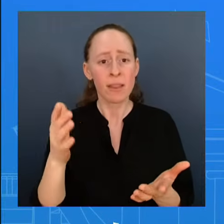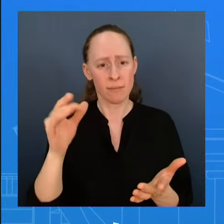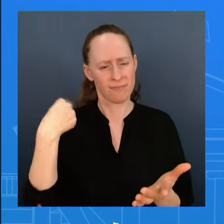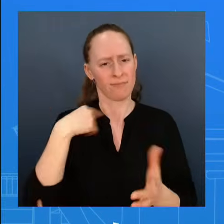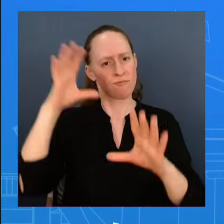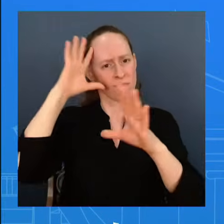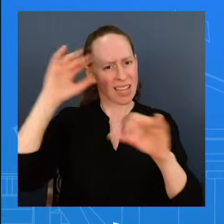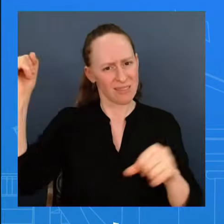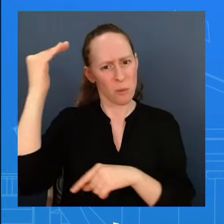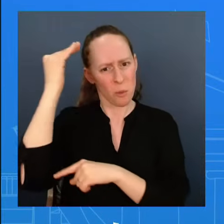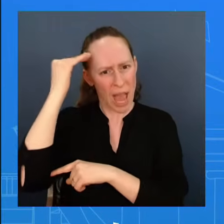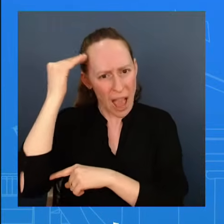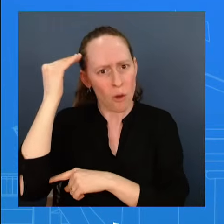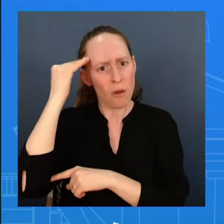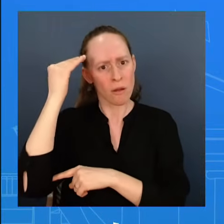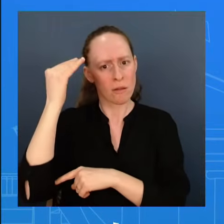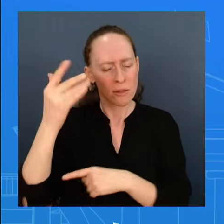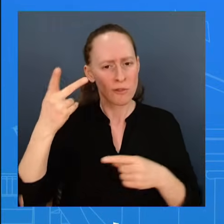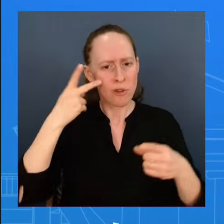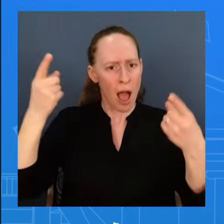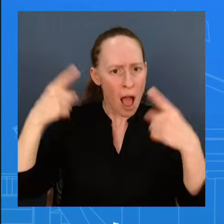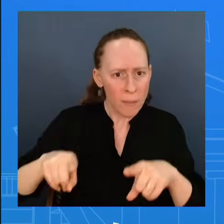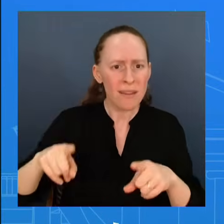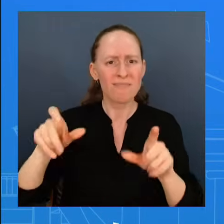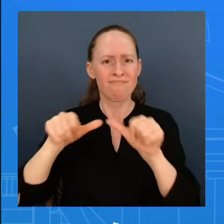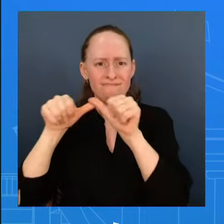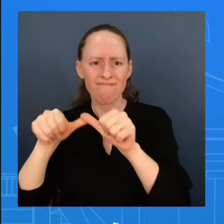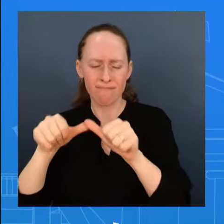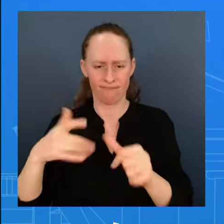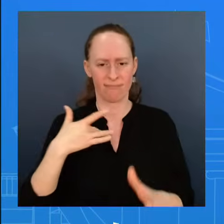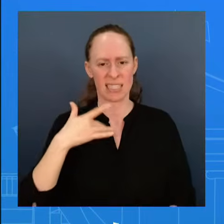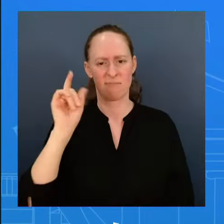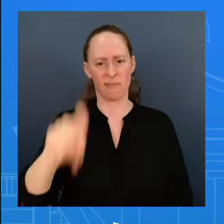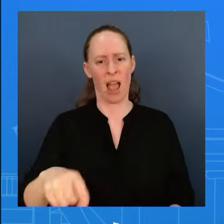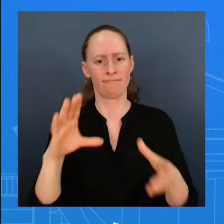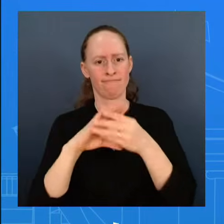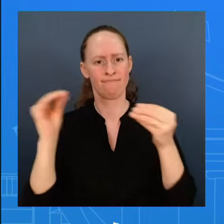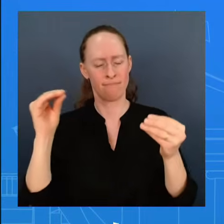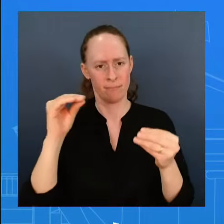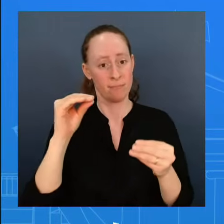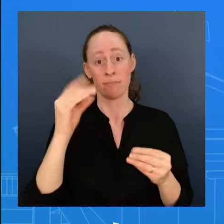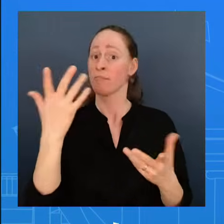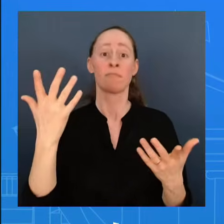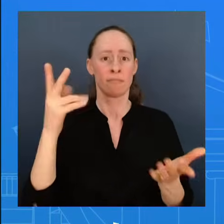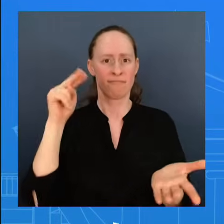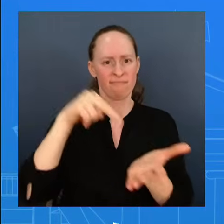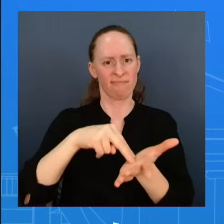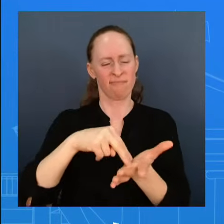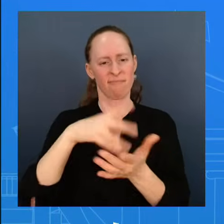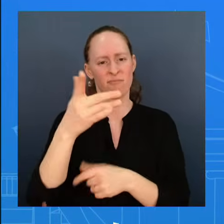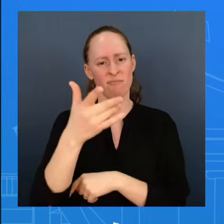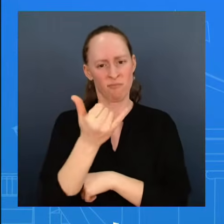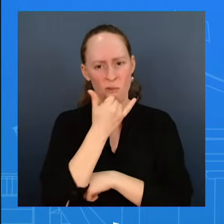it was the right thing to speak against that. He wrote an op-ed that was in The Atlantic, because about that -- about that.